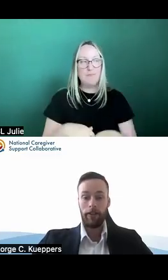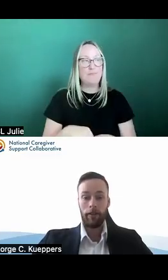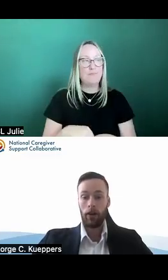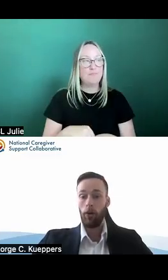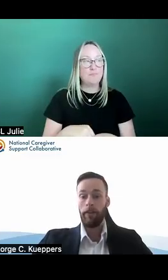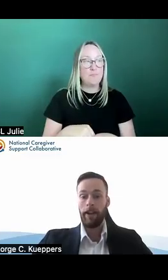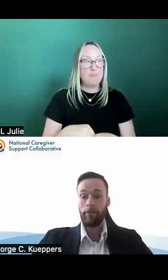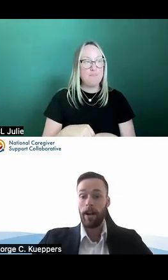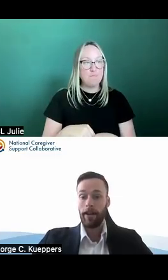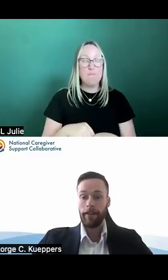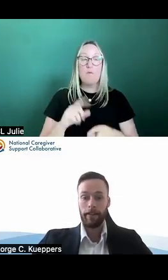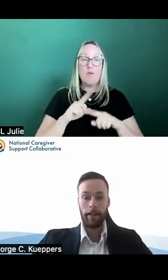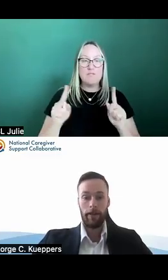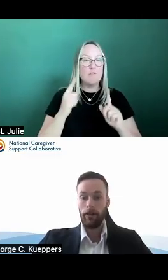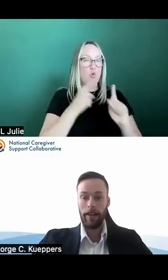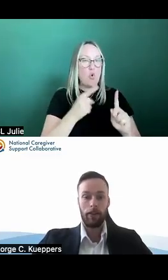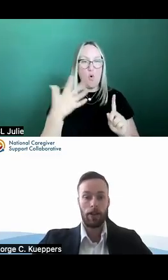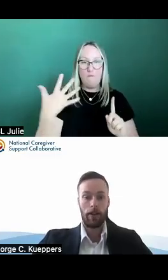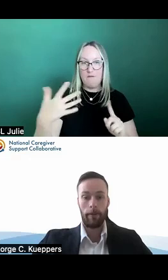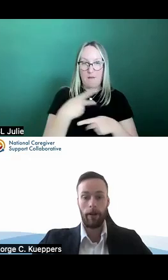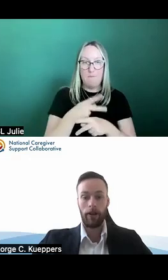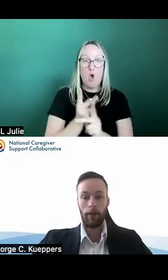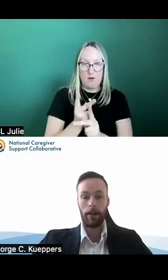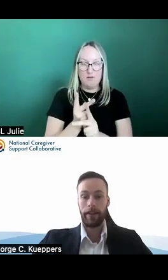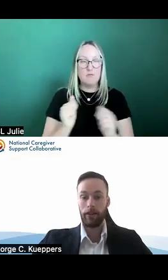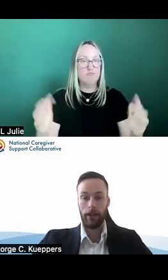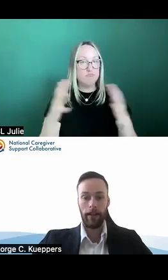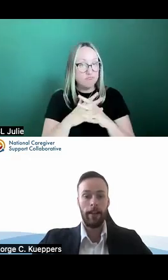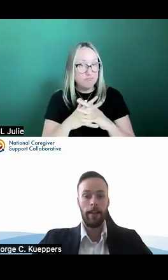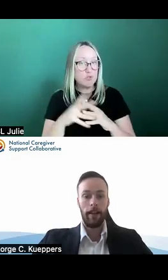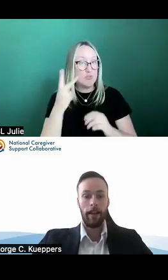several of our goal five products and utilize and share them among your networks, including,